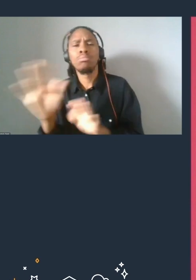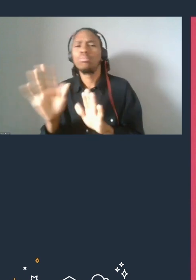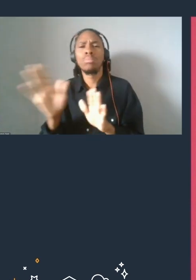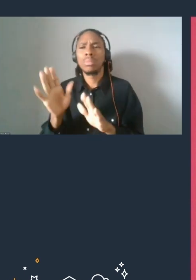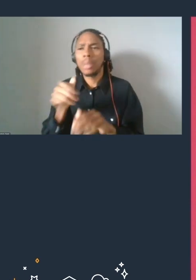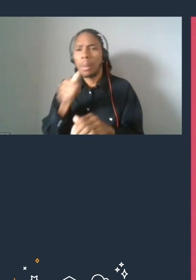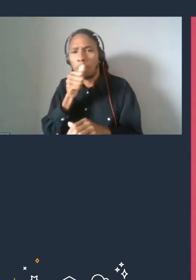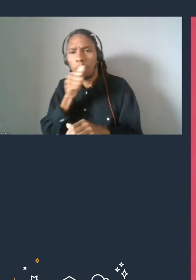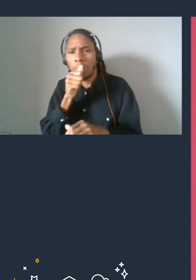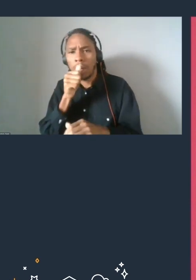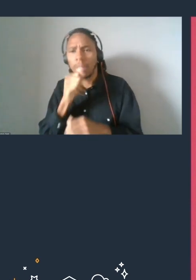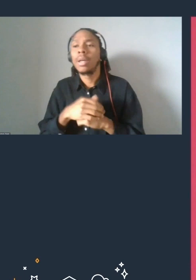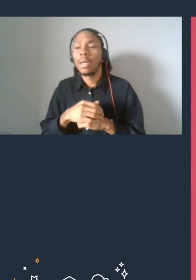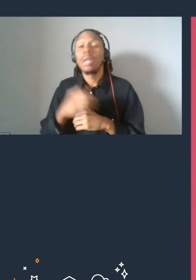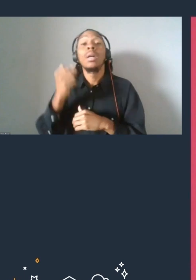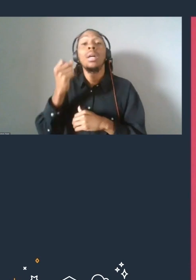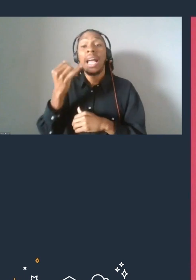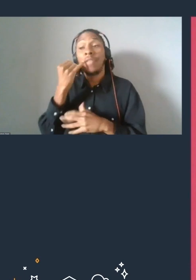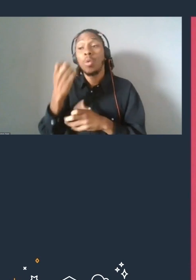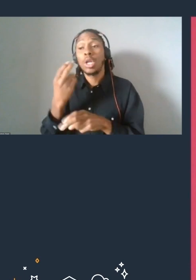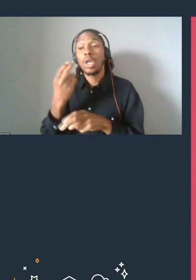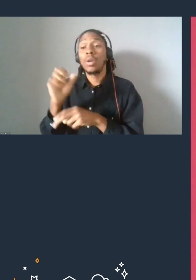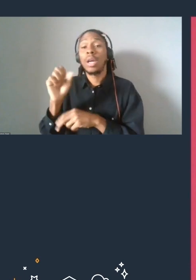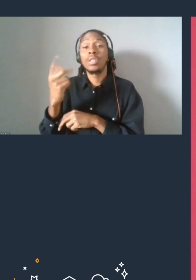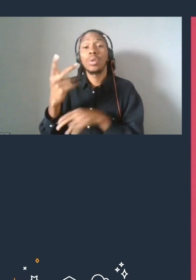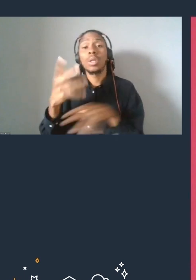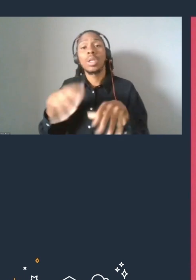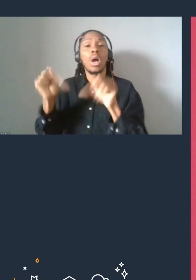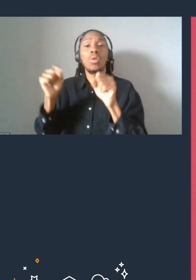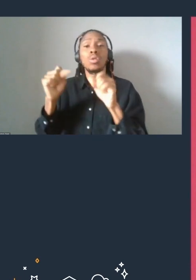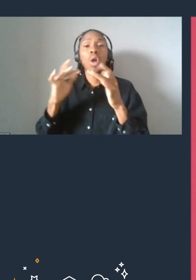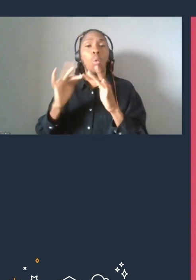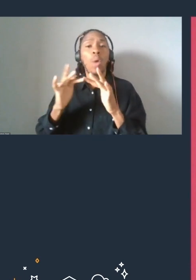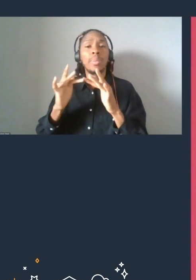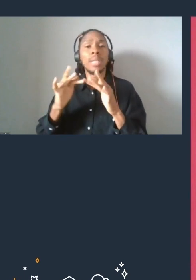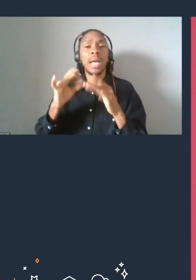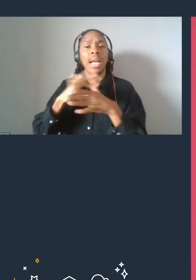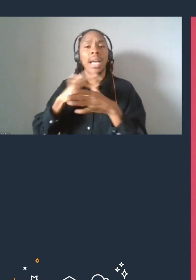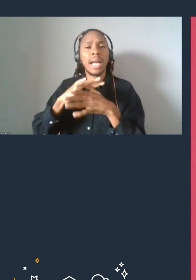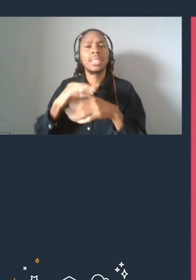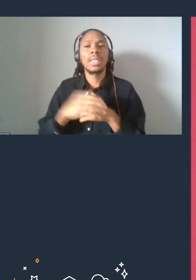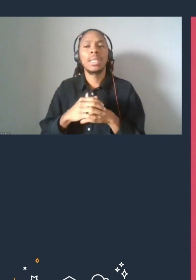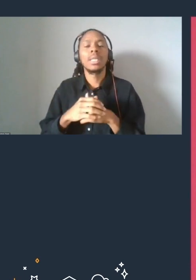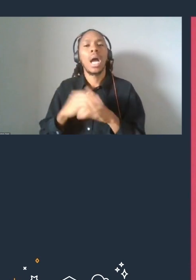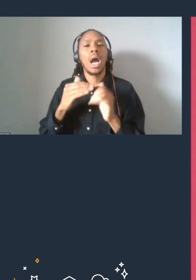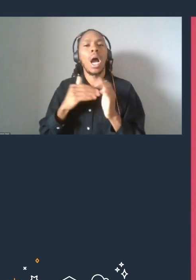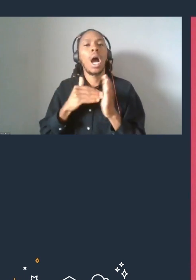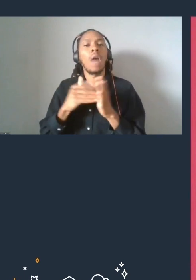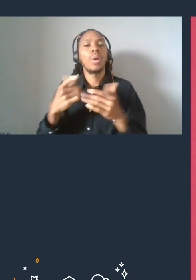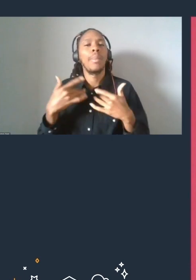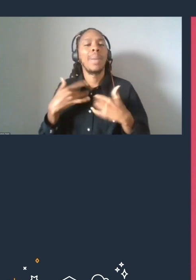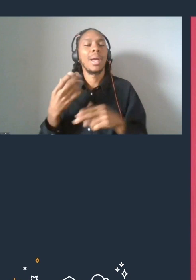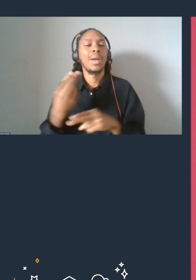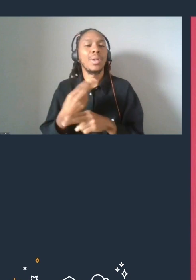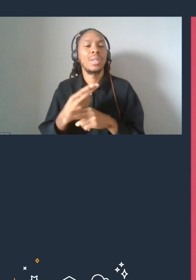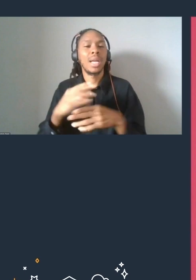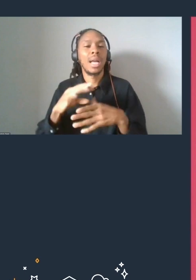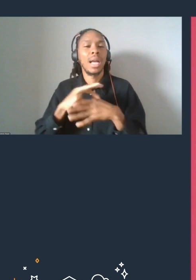even if you're looking to use S3 to host website content, you know, often you're going to be using a content delivery network, for example,